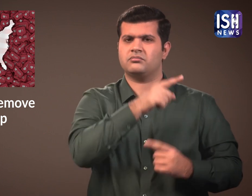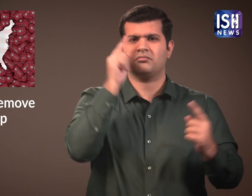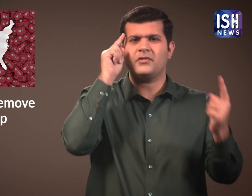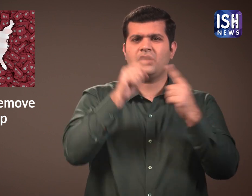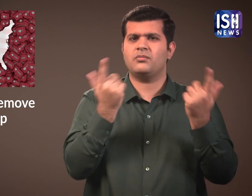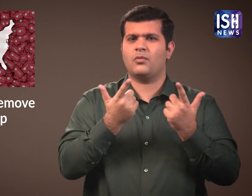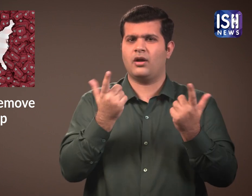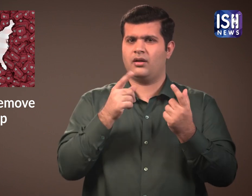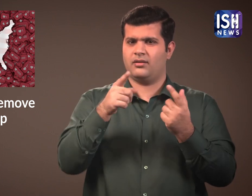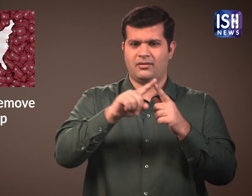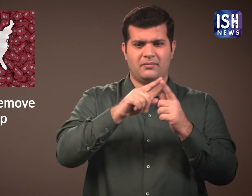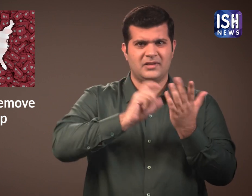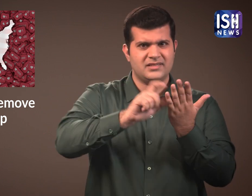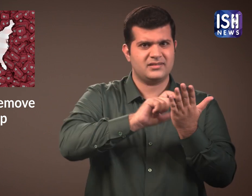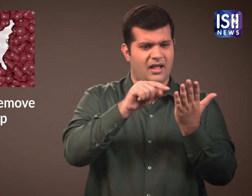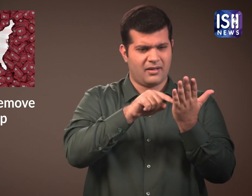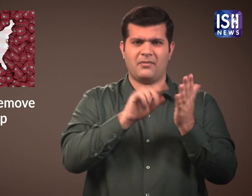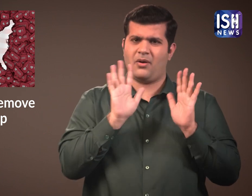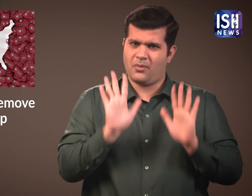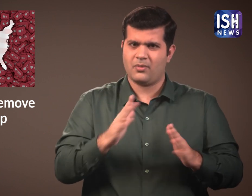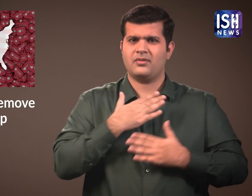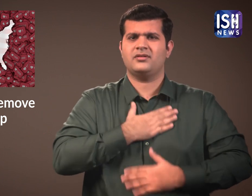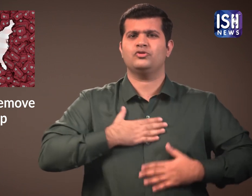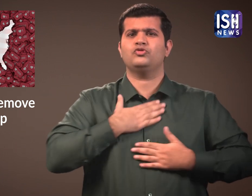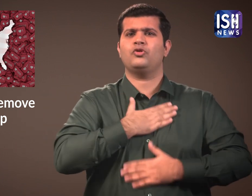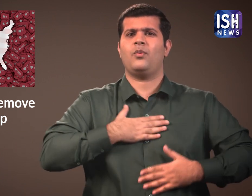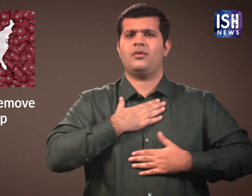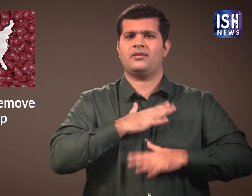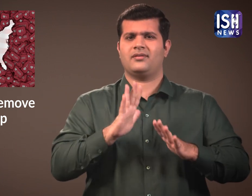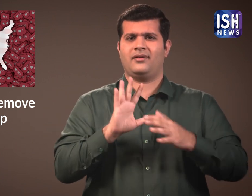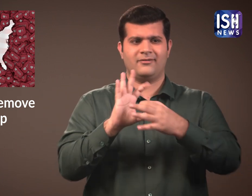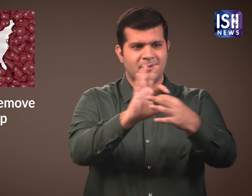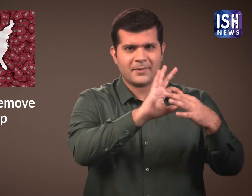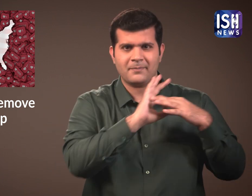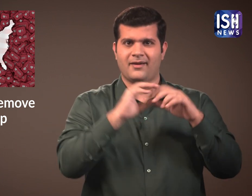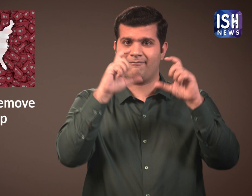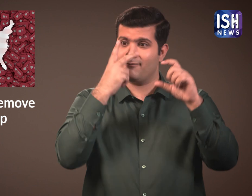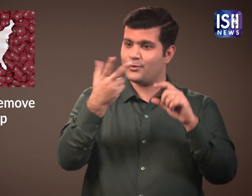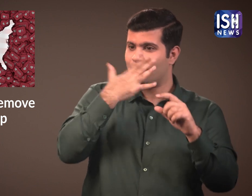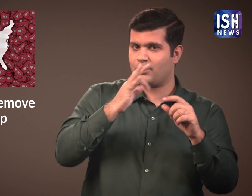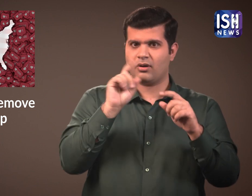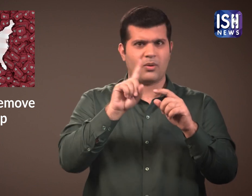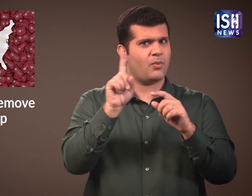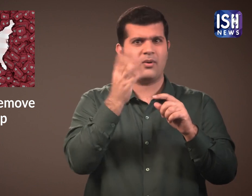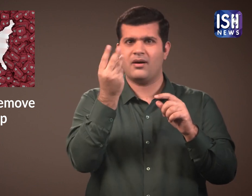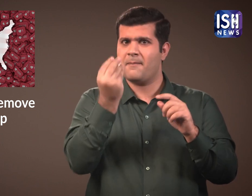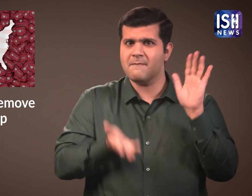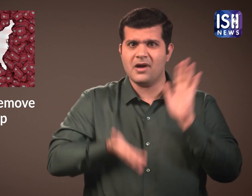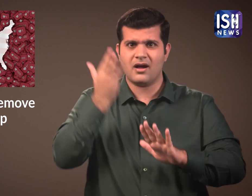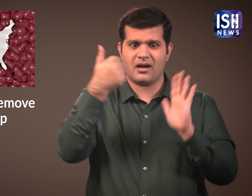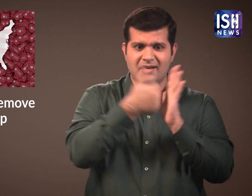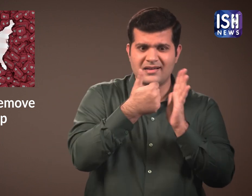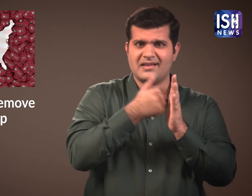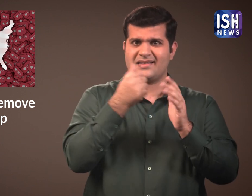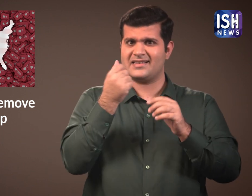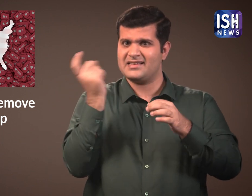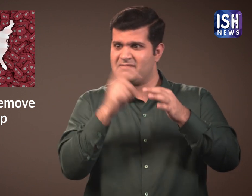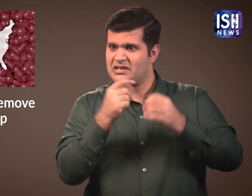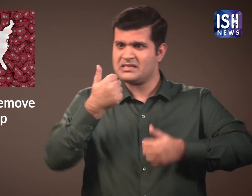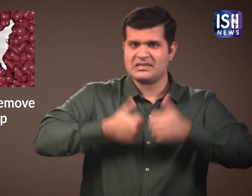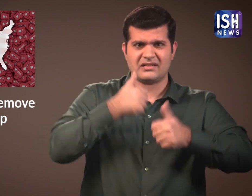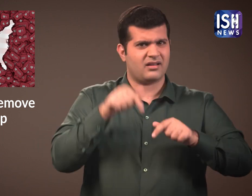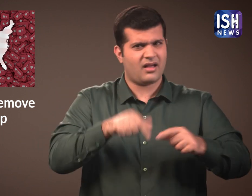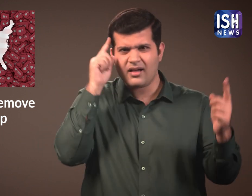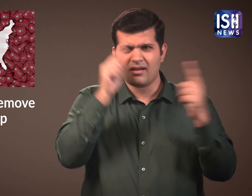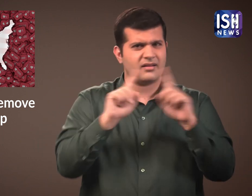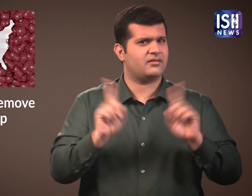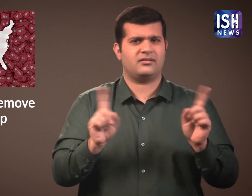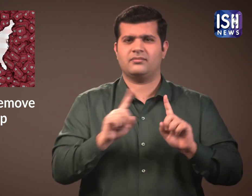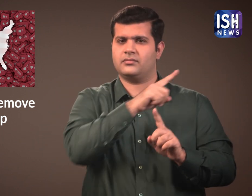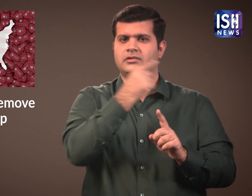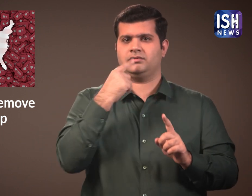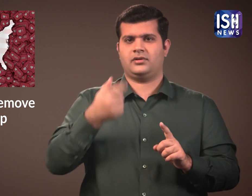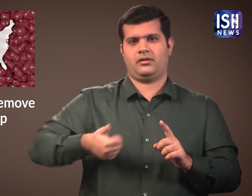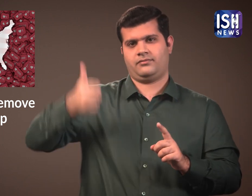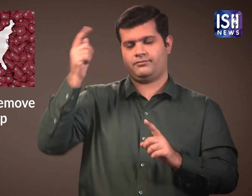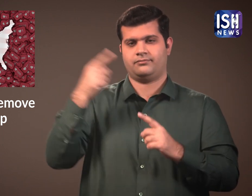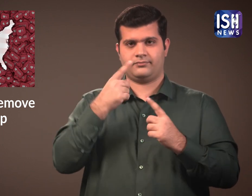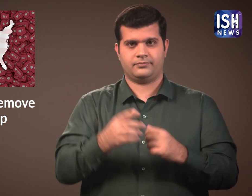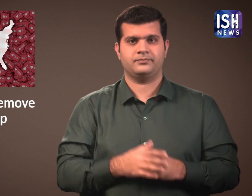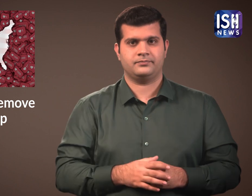Adam said that he wants people to enjoy and make friends instead of worrying about likes and followers.